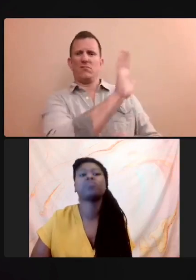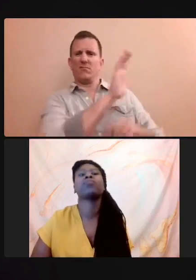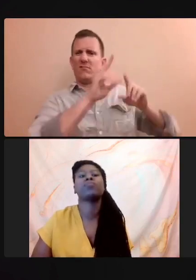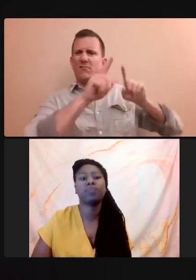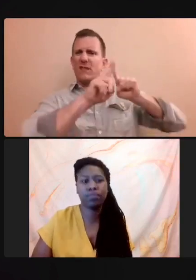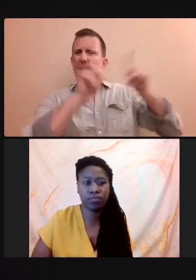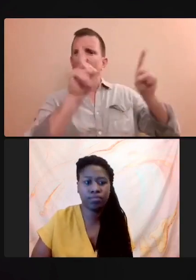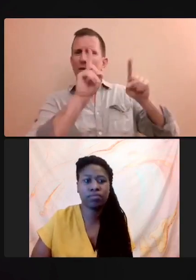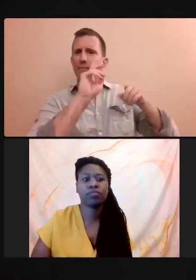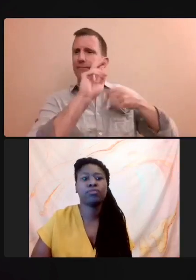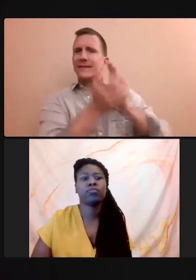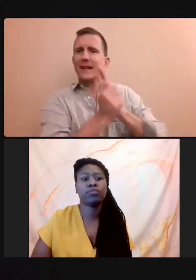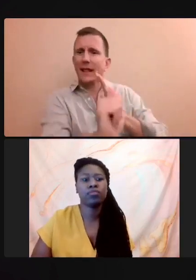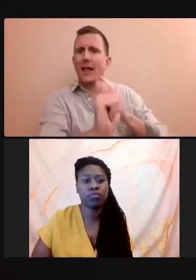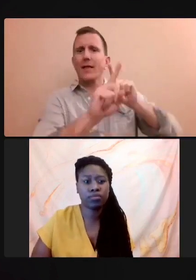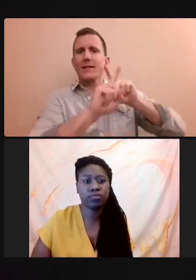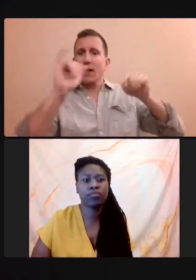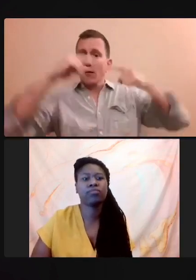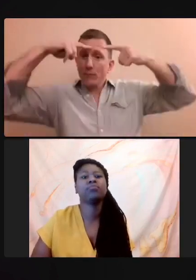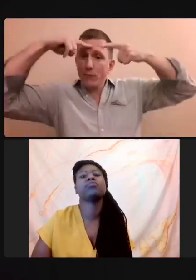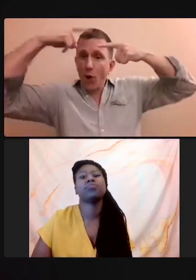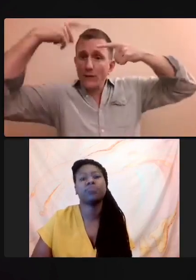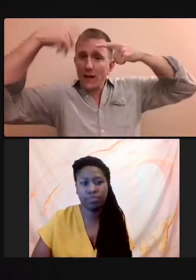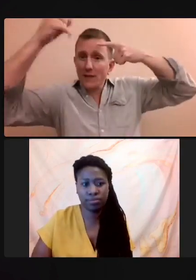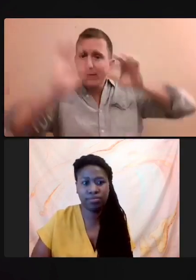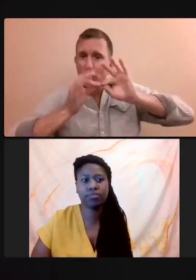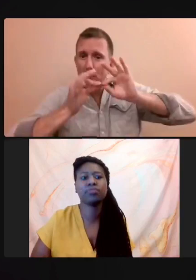you to interpret more effectively.